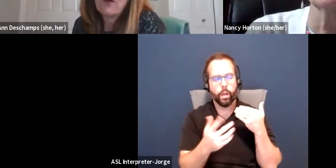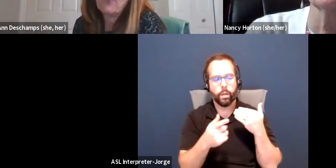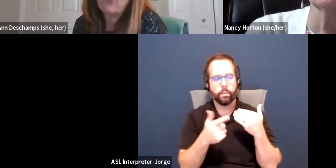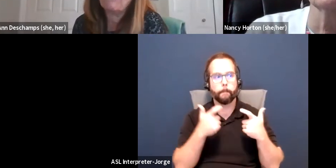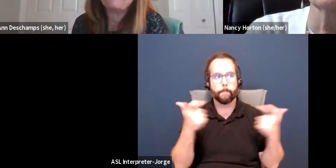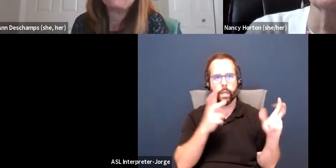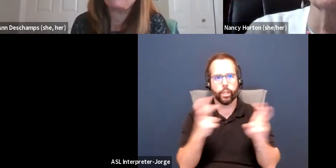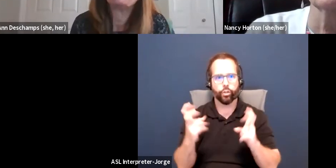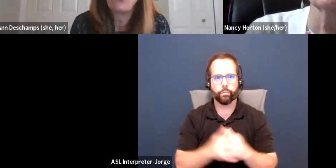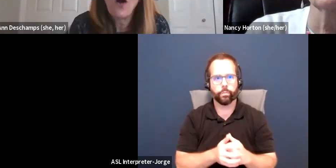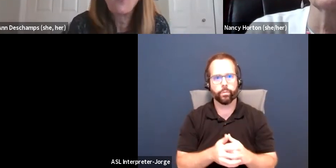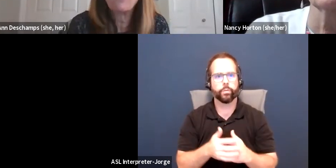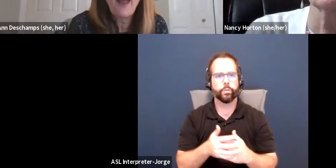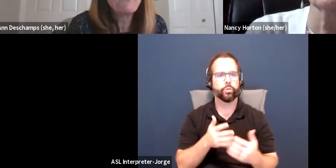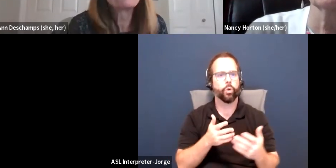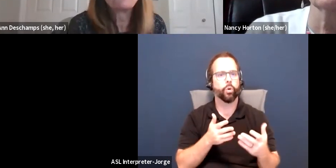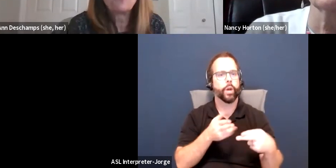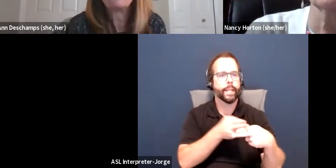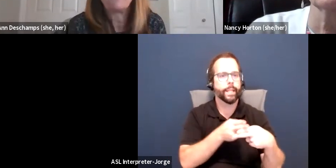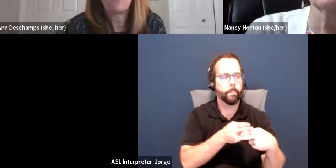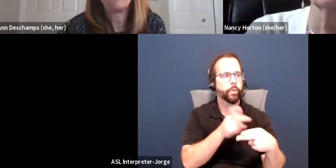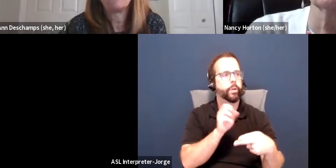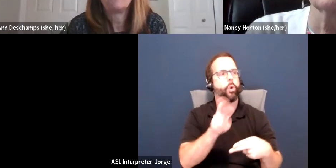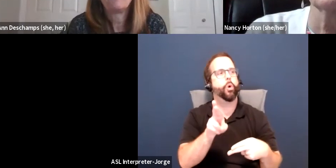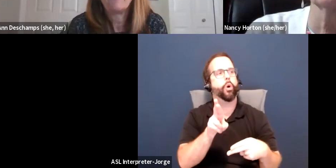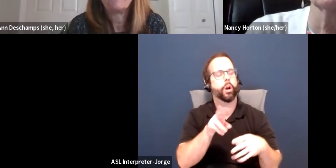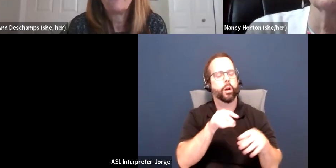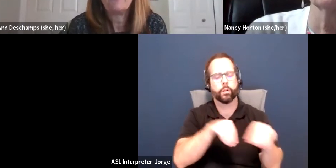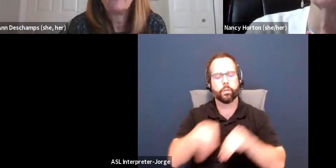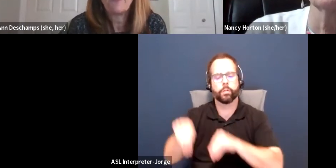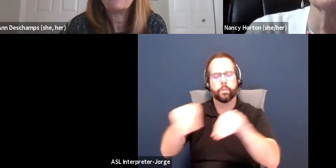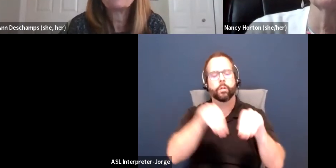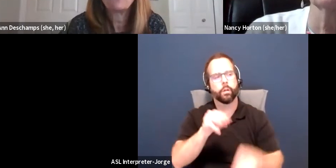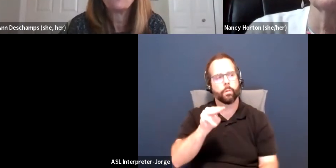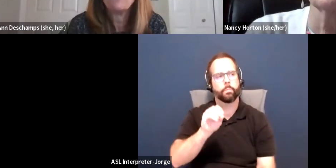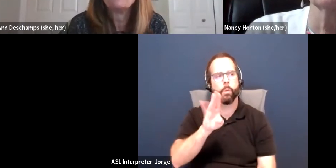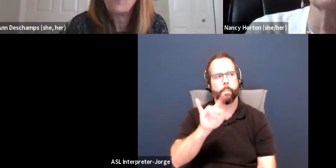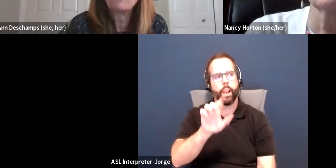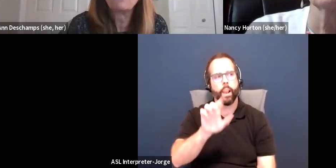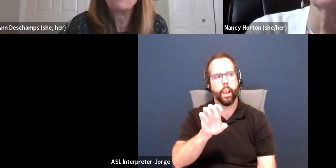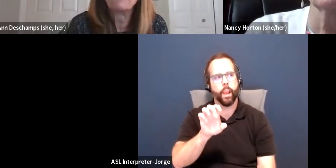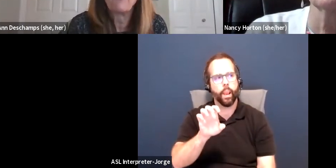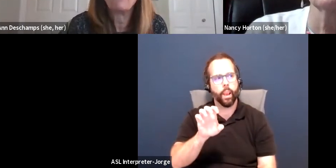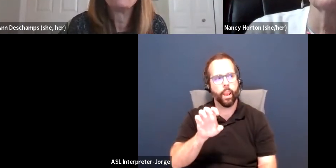to dig too much, hopefully. One of my favorite topics, temporary facilities. This has been an issue in COVID. Services provided in temporary or